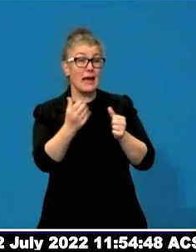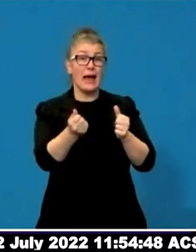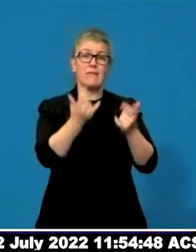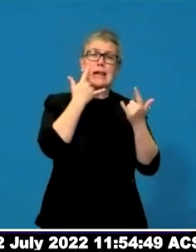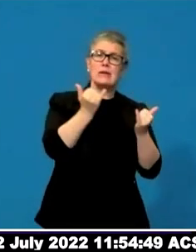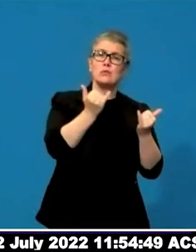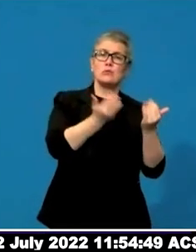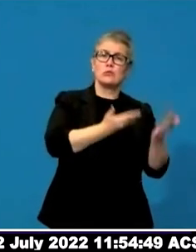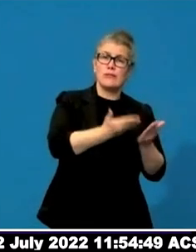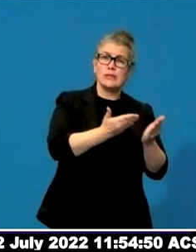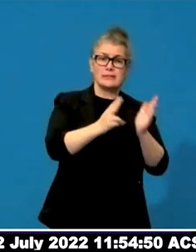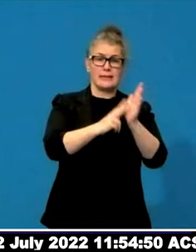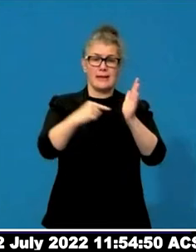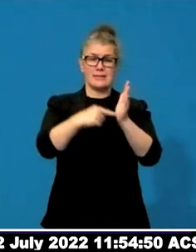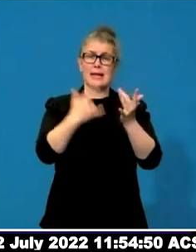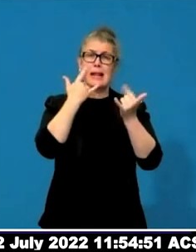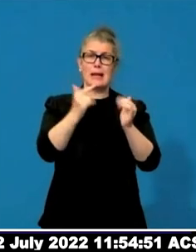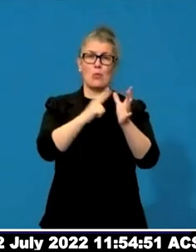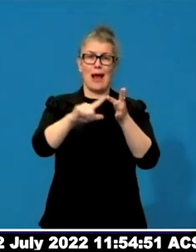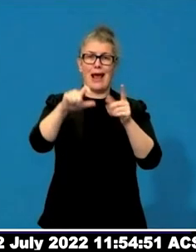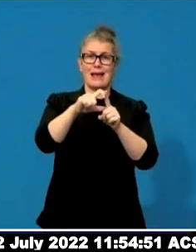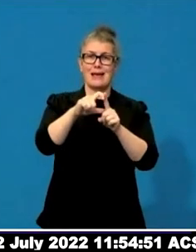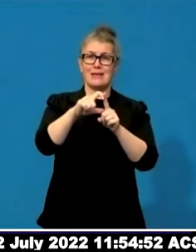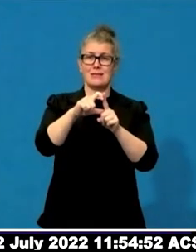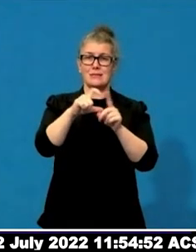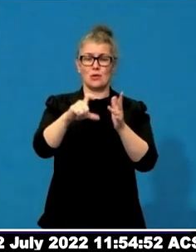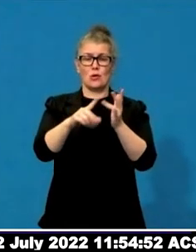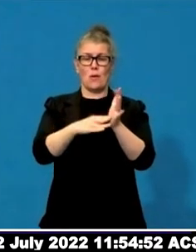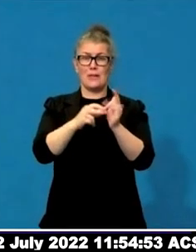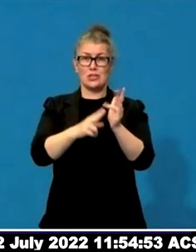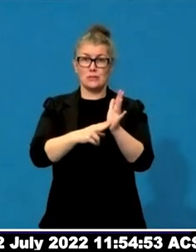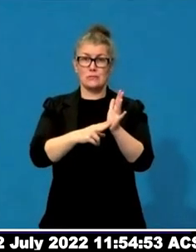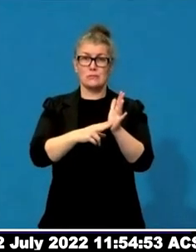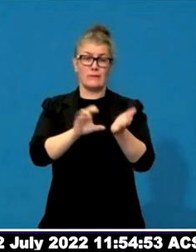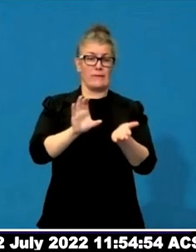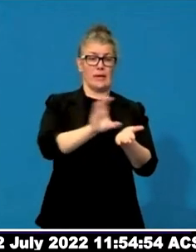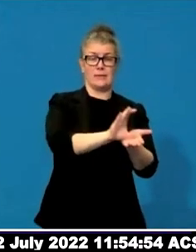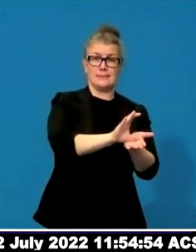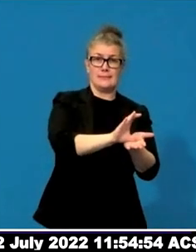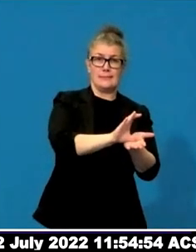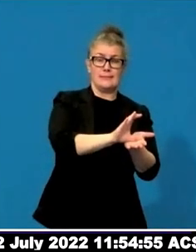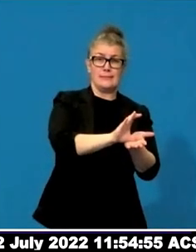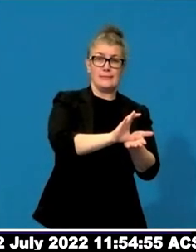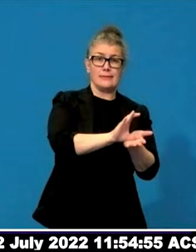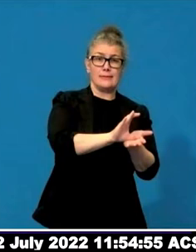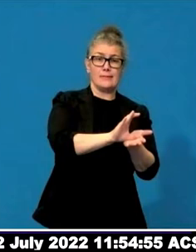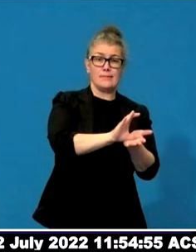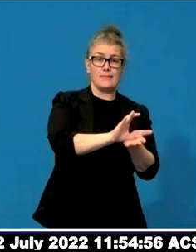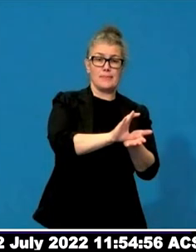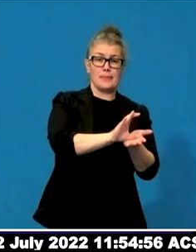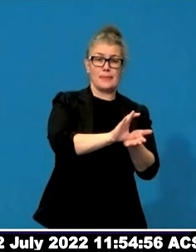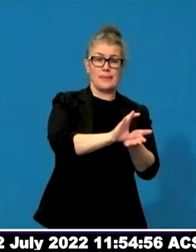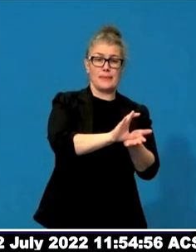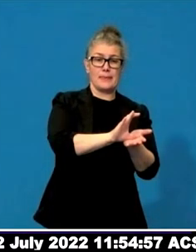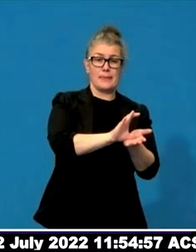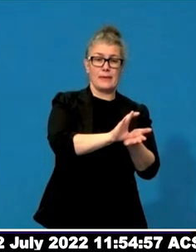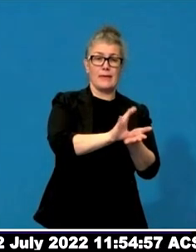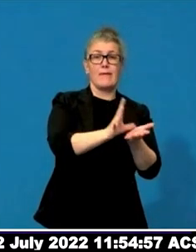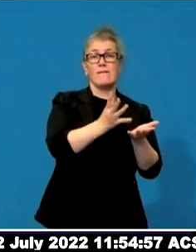NT Legal Aid Commission is funded for briefing counsel in terms of appeals.